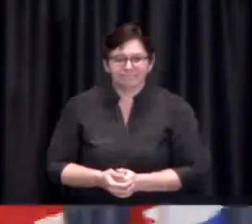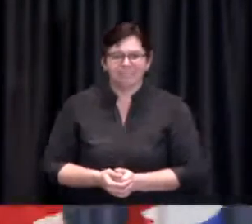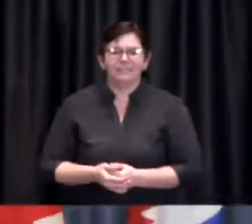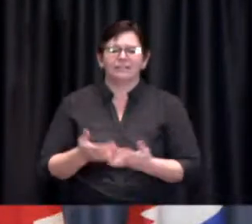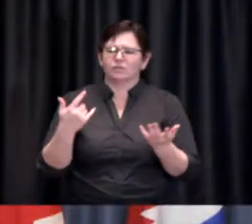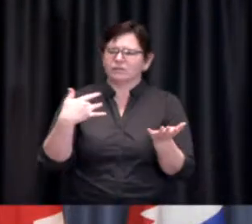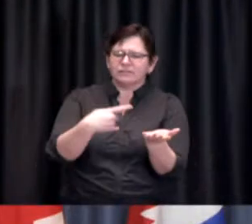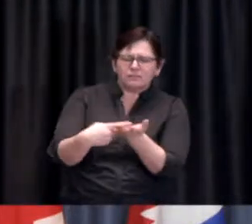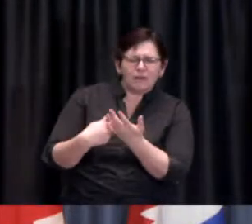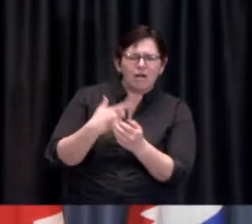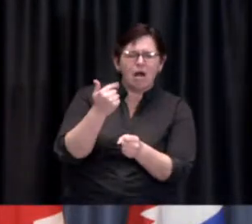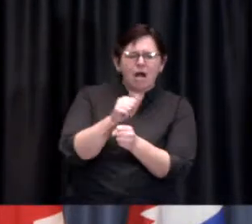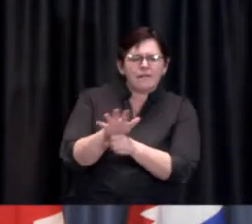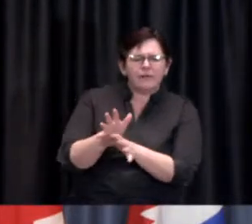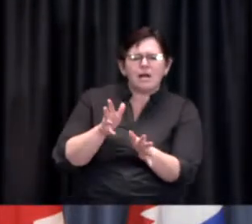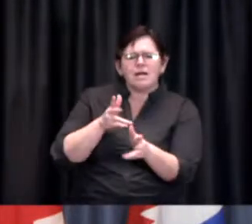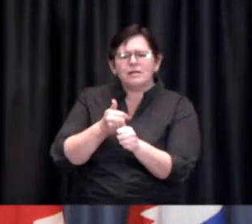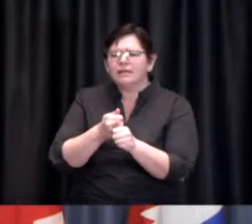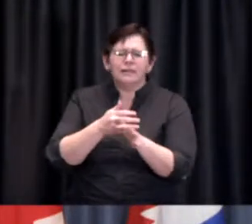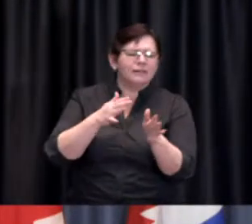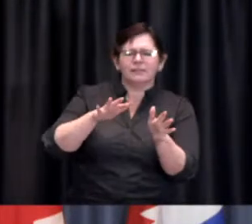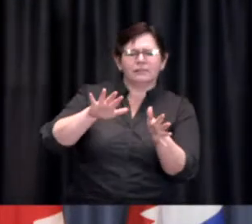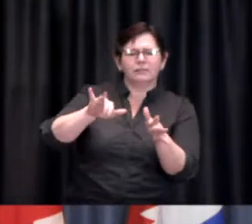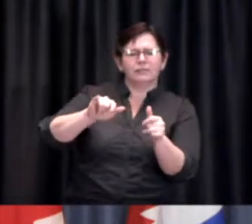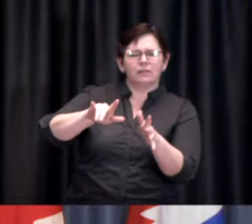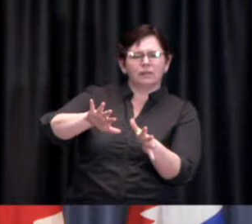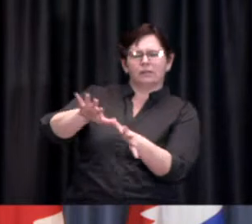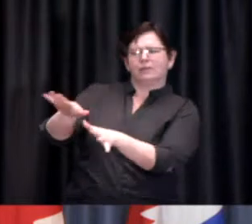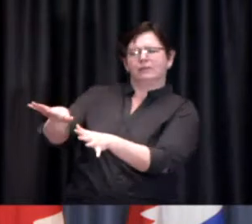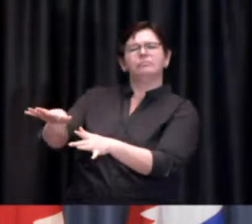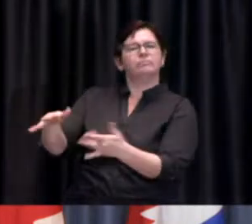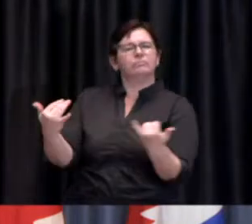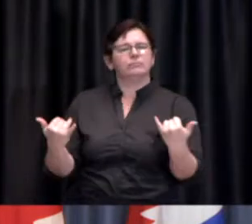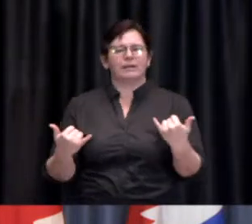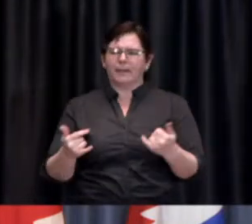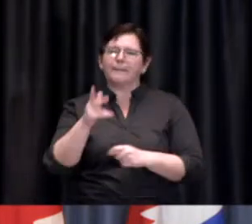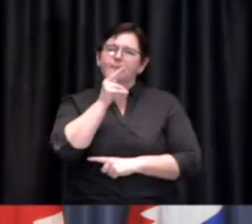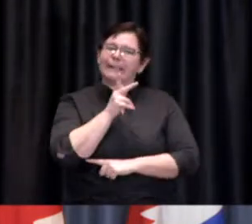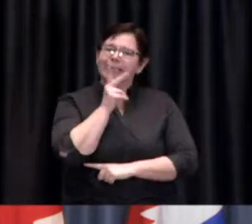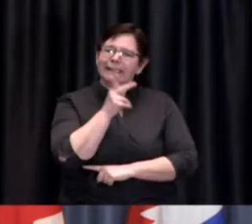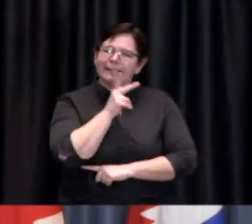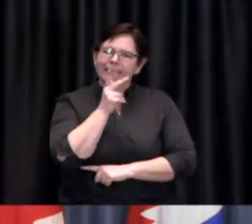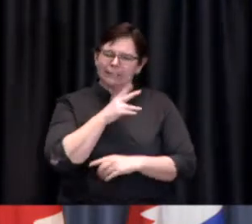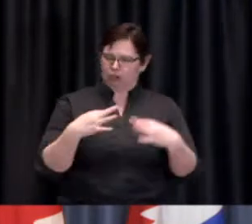today is a Pink Shirt Day and I don't have a pink shirt on but I have a pink tie on and it's really